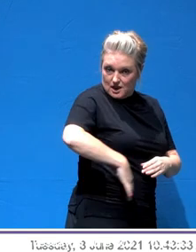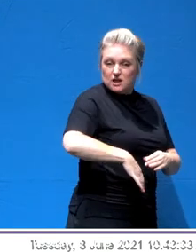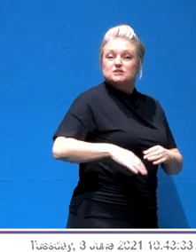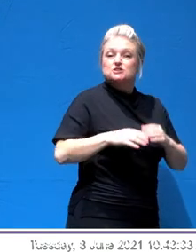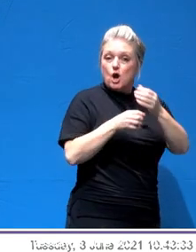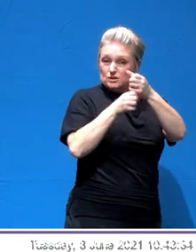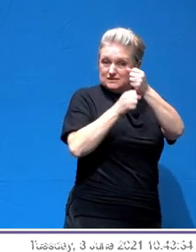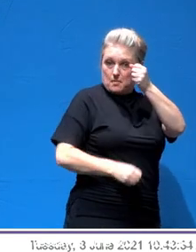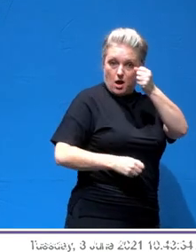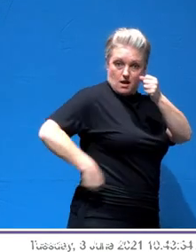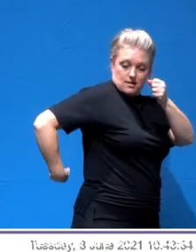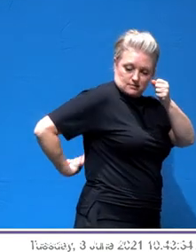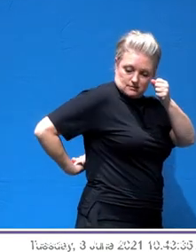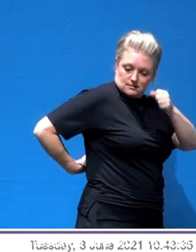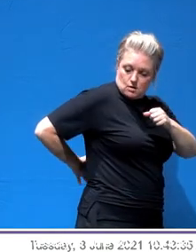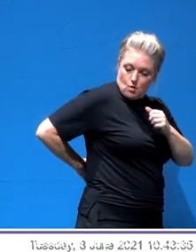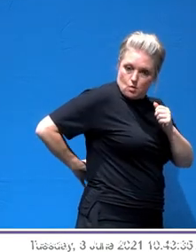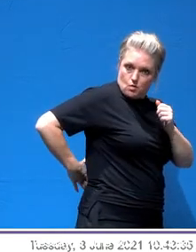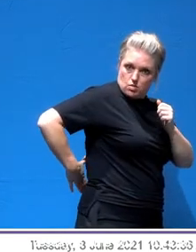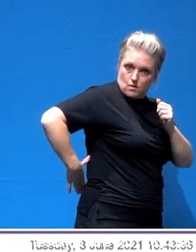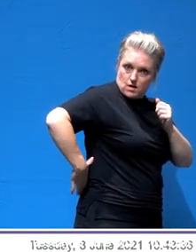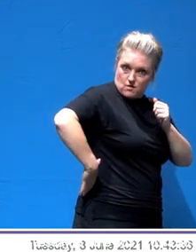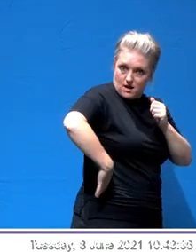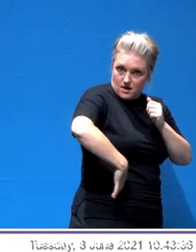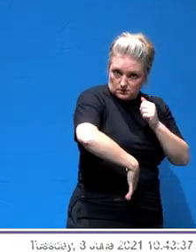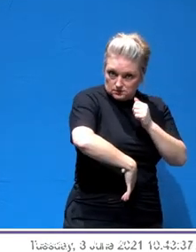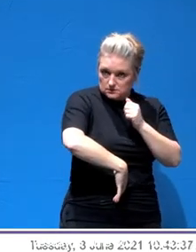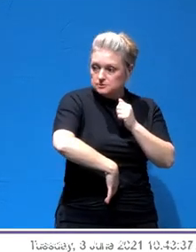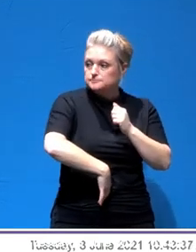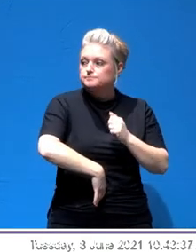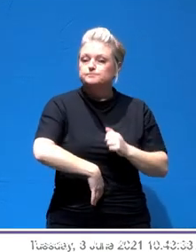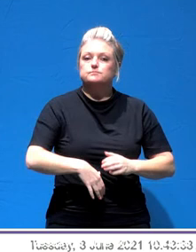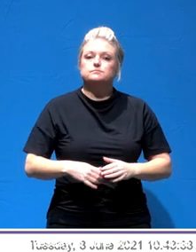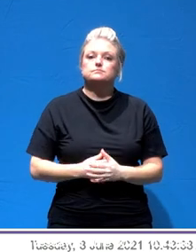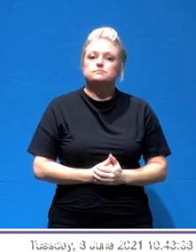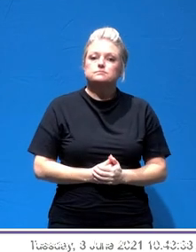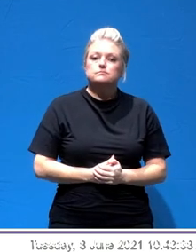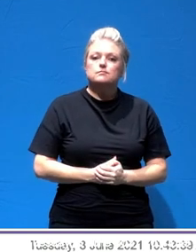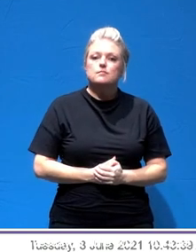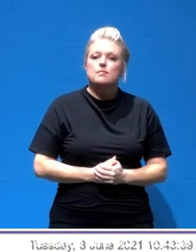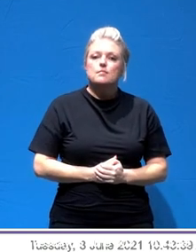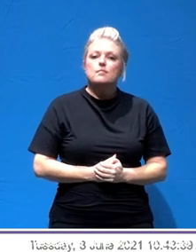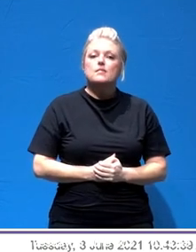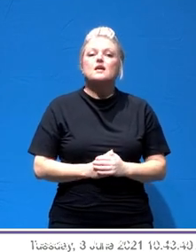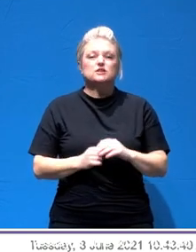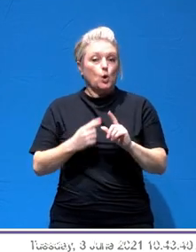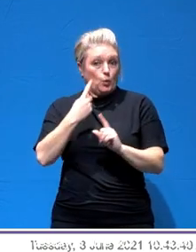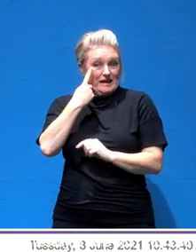of Daniel's back and it continues around to his side, where the photograph ends? Yes.